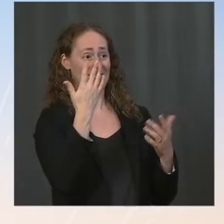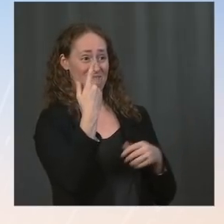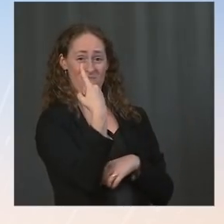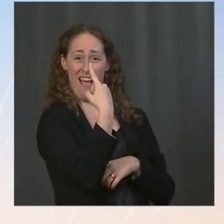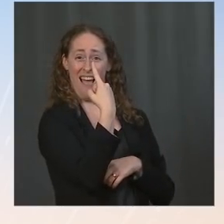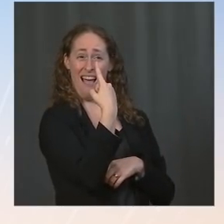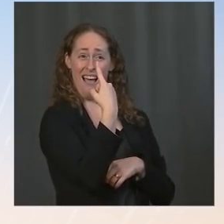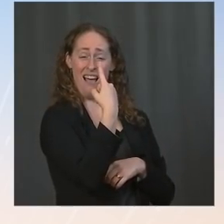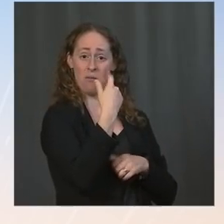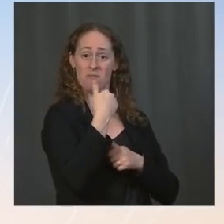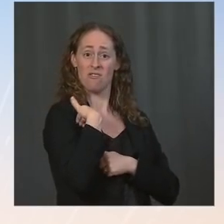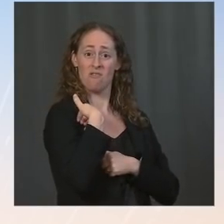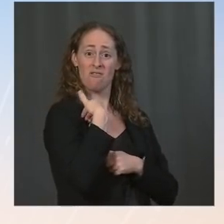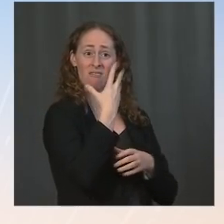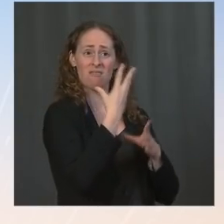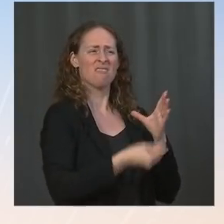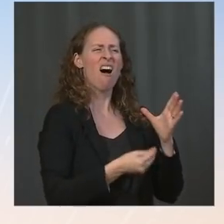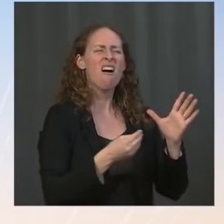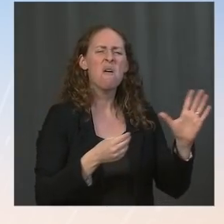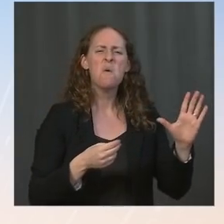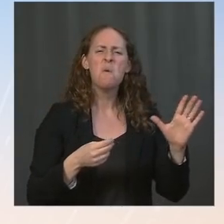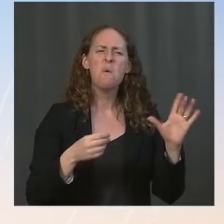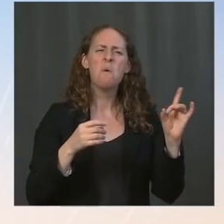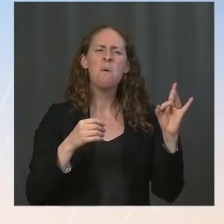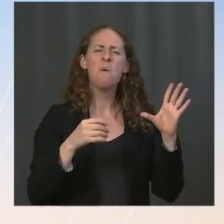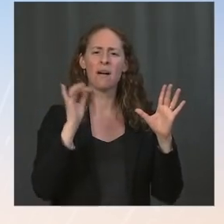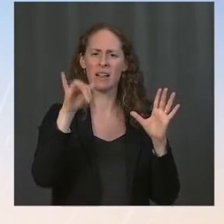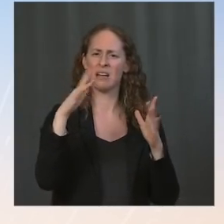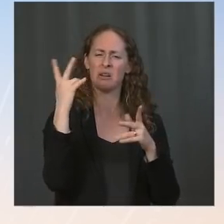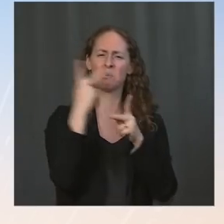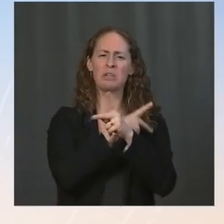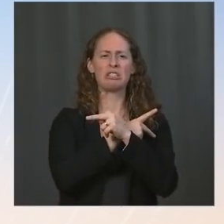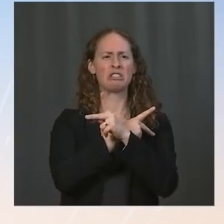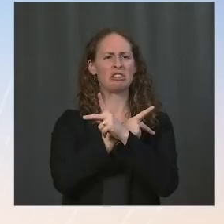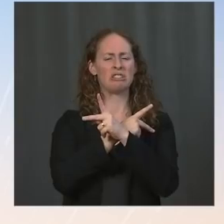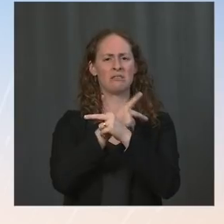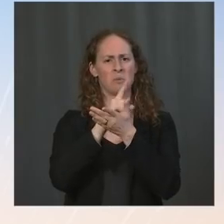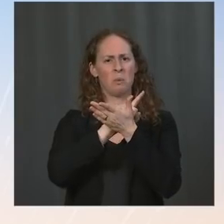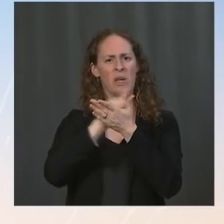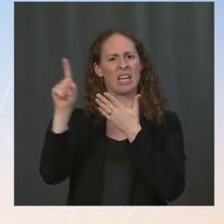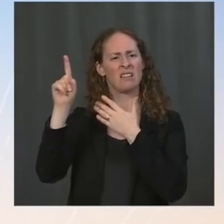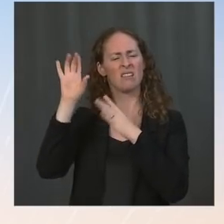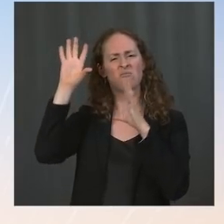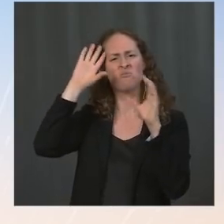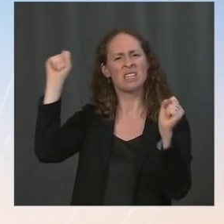or the worst week of your presidency. And that is -- remains the case. And yesterday -- and I've seen him